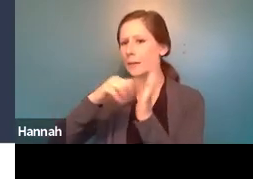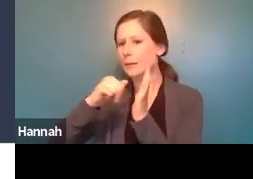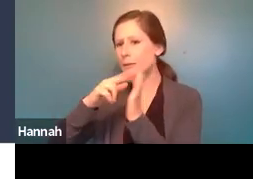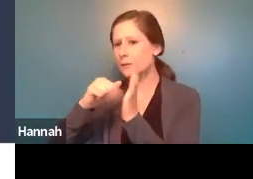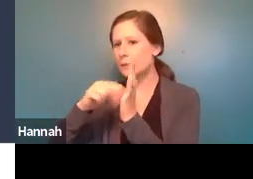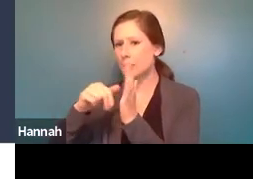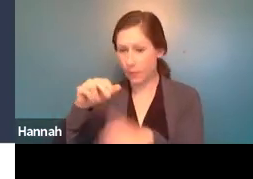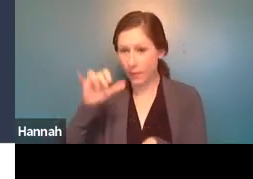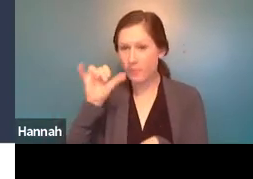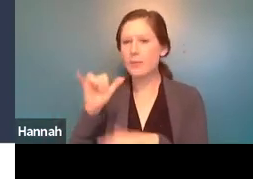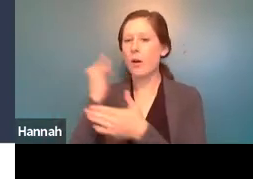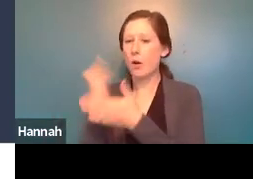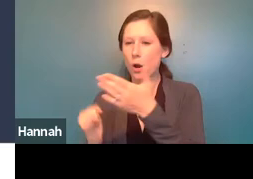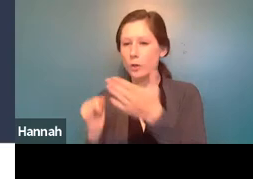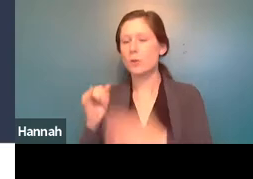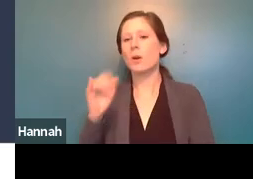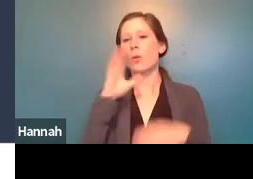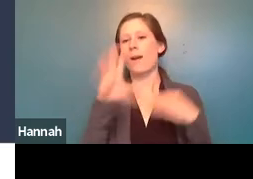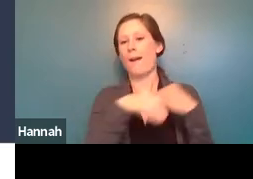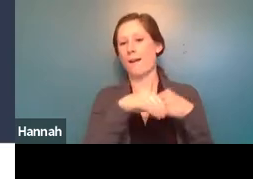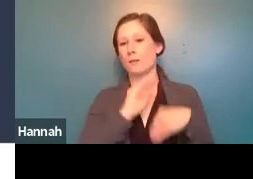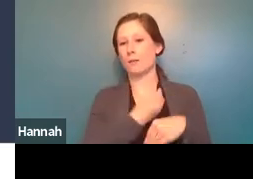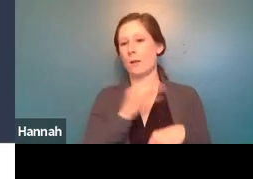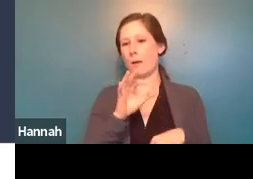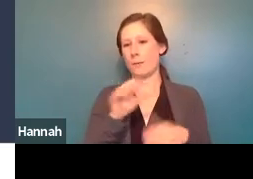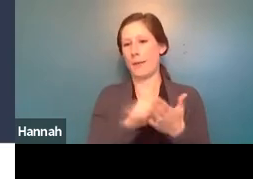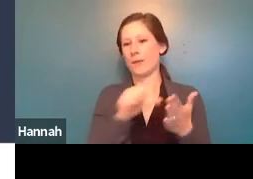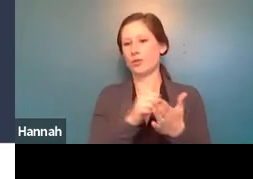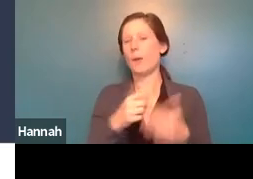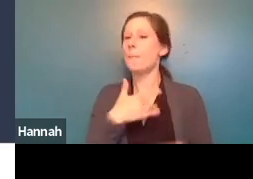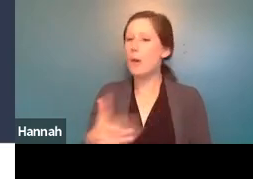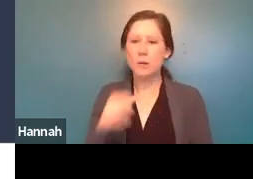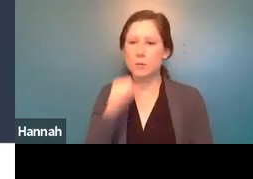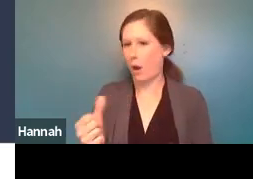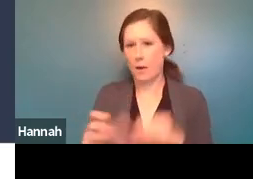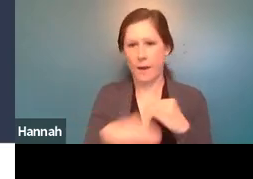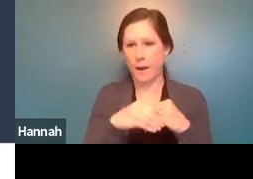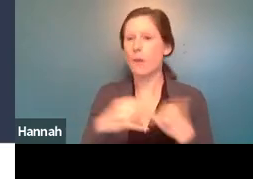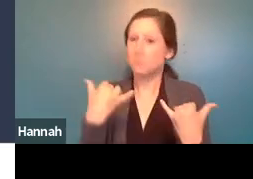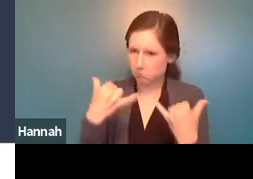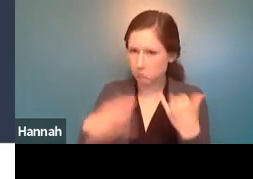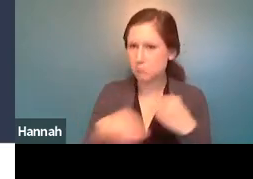coming to our page whereas they maybe normally wouldn't. So we're getting a larger reach outside the St. Louis region as